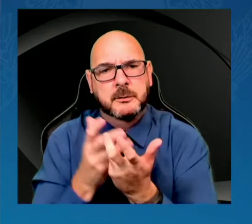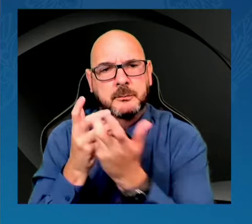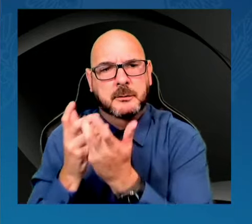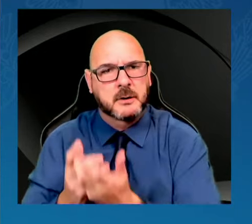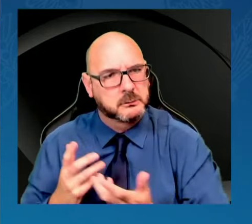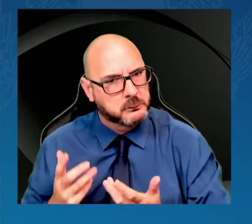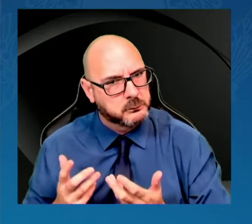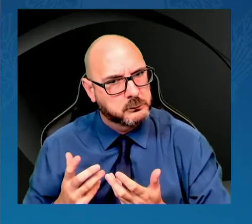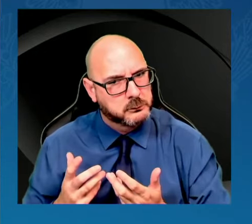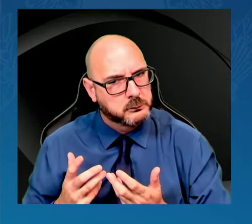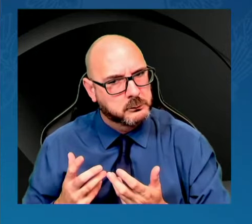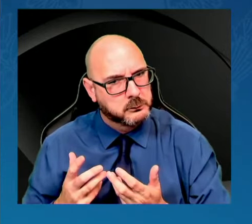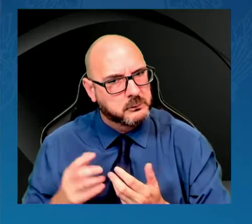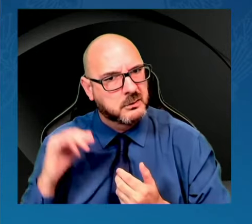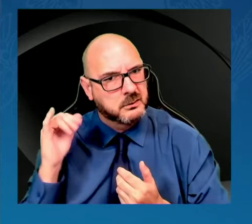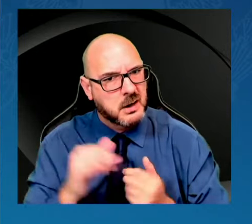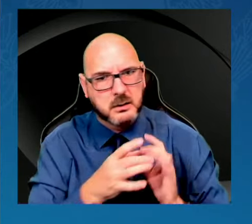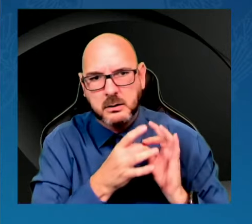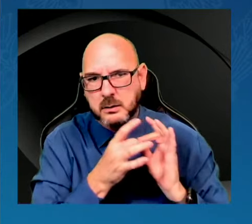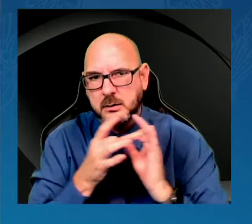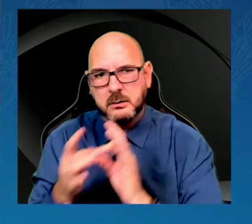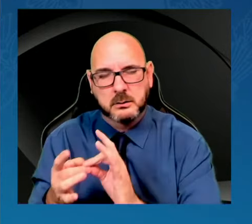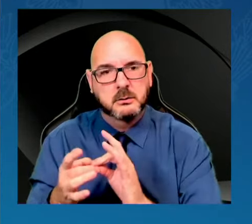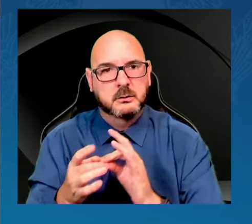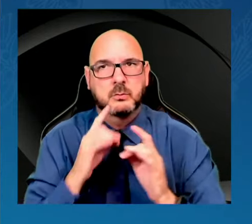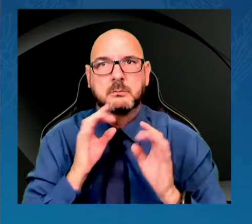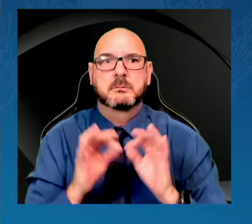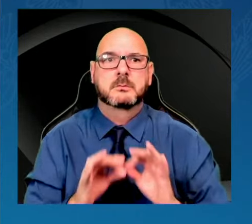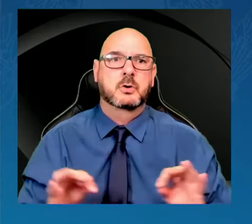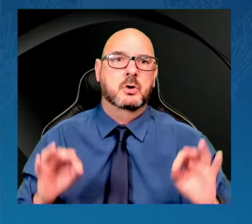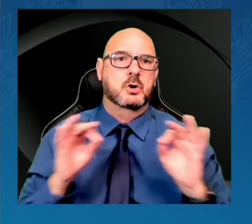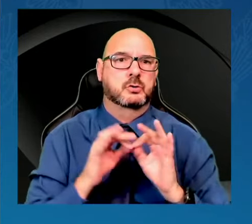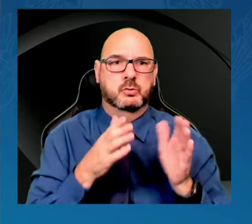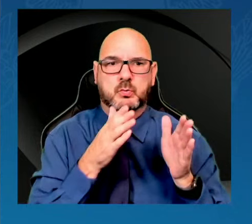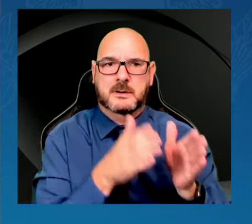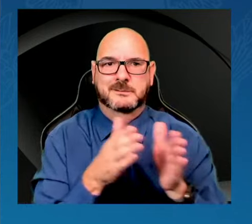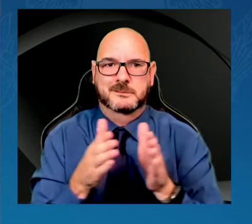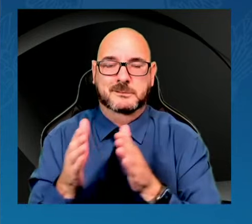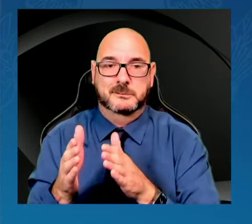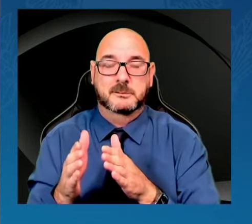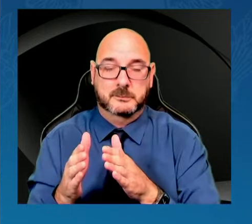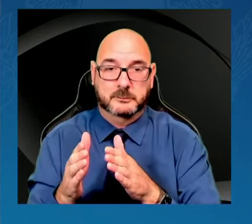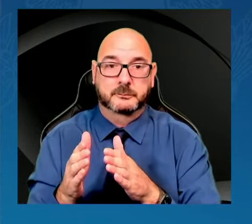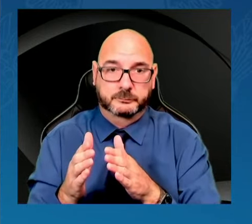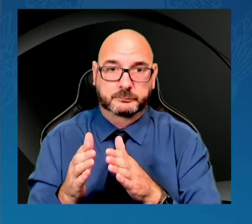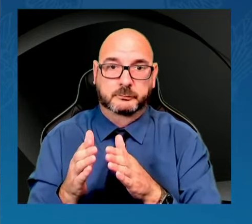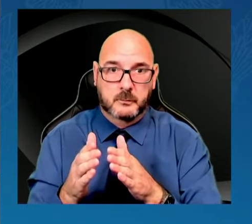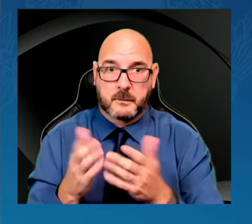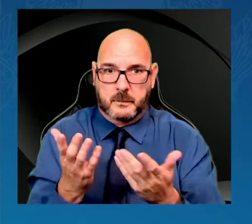in a very important way with multiple layers in terms of impact. Representative Pettersen: This is something that I think